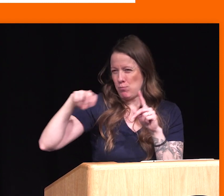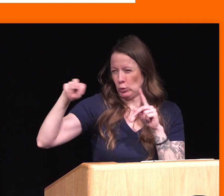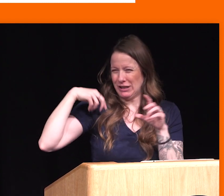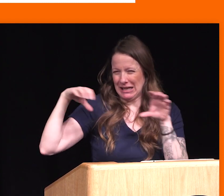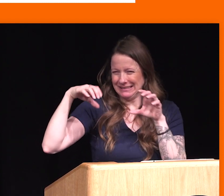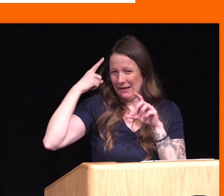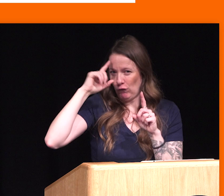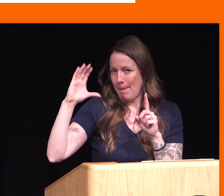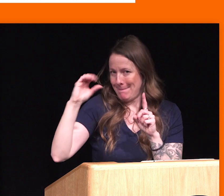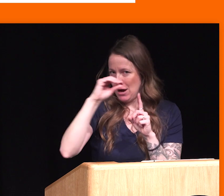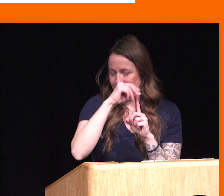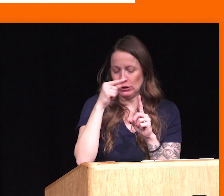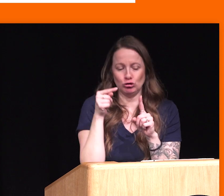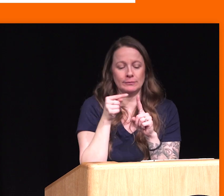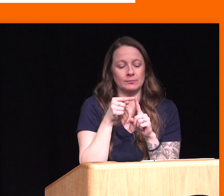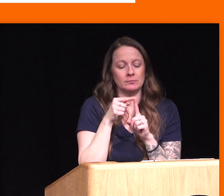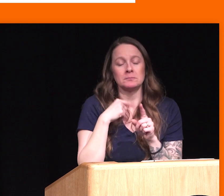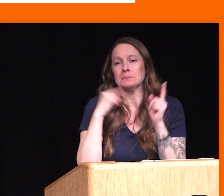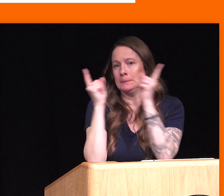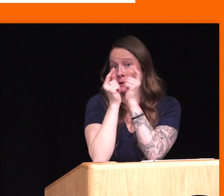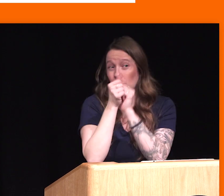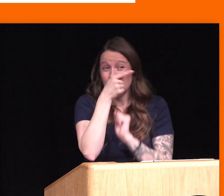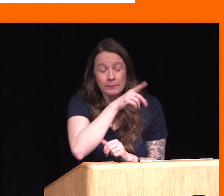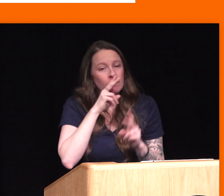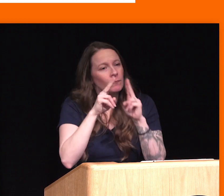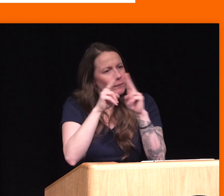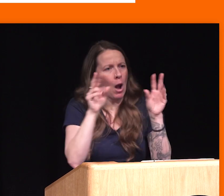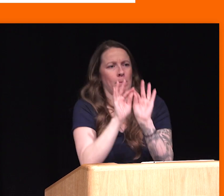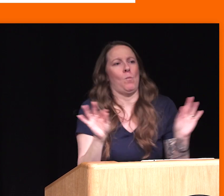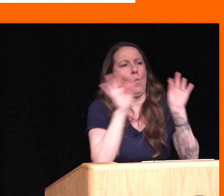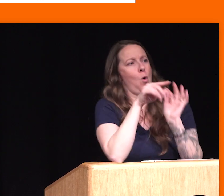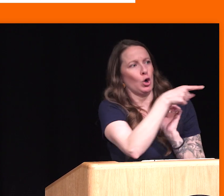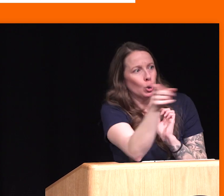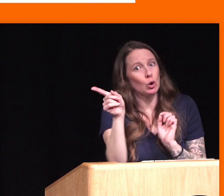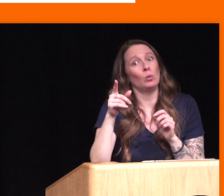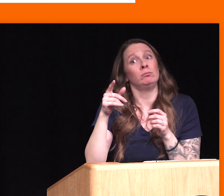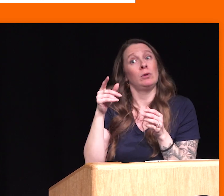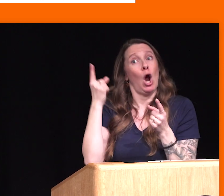That was the second lab rotation I did on macrophages in my PhD program first year.